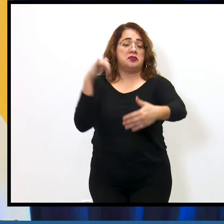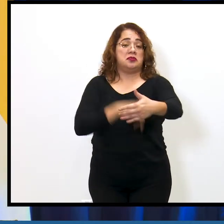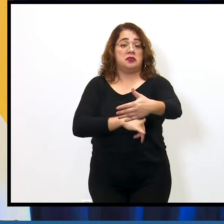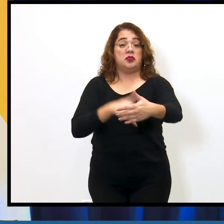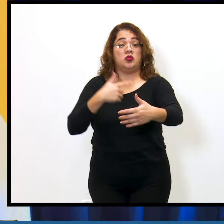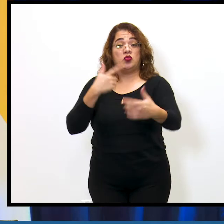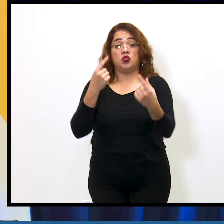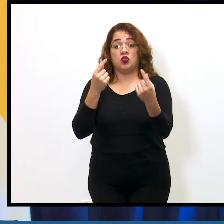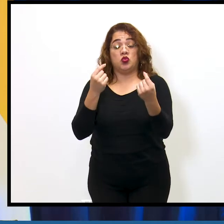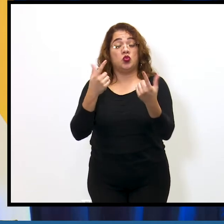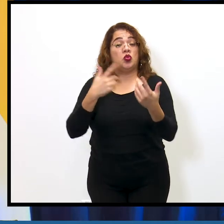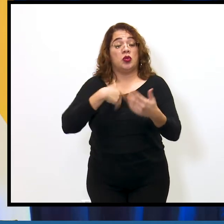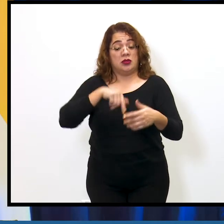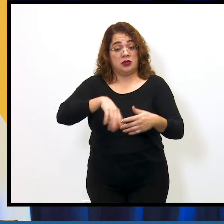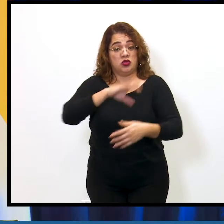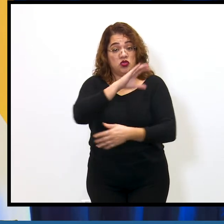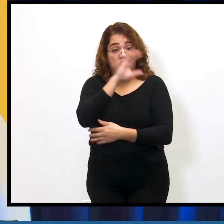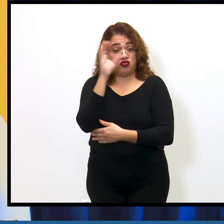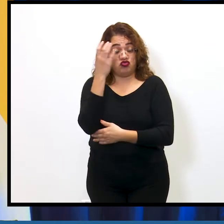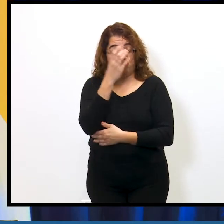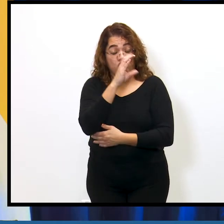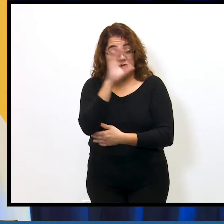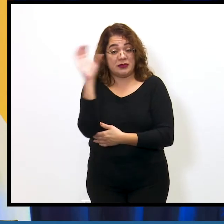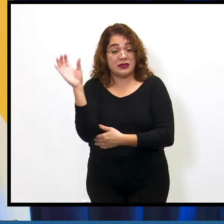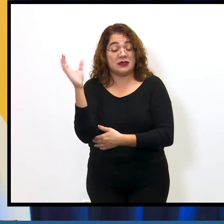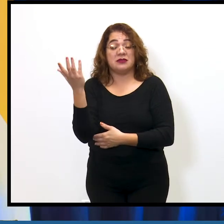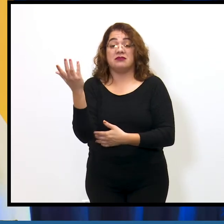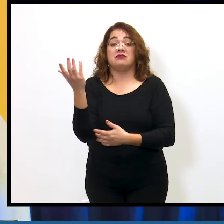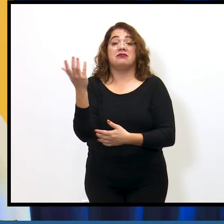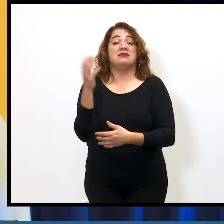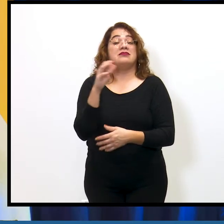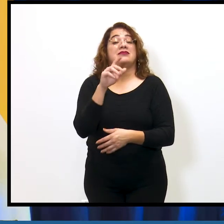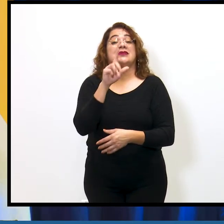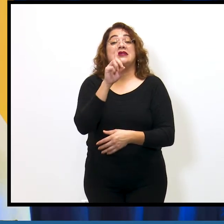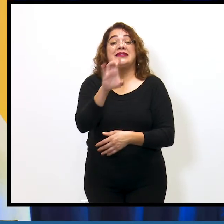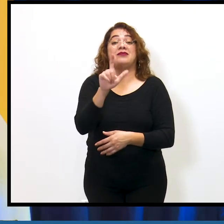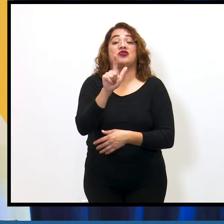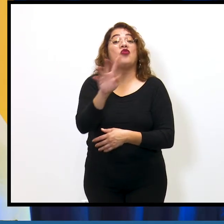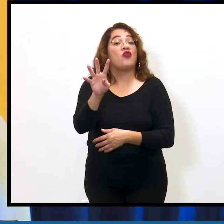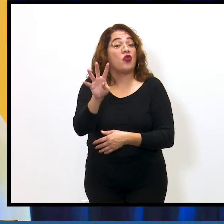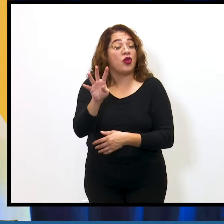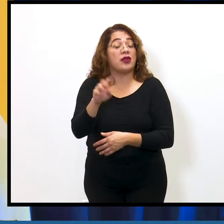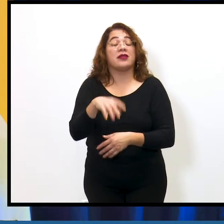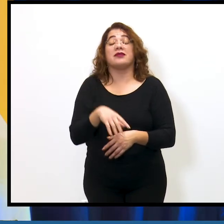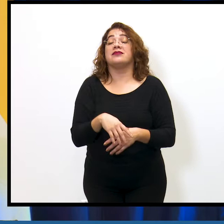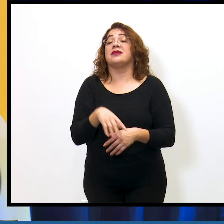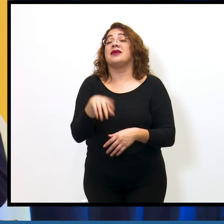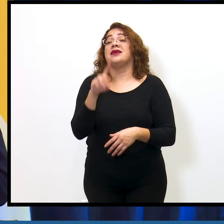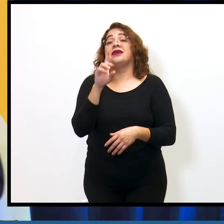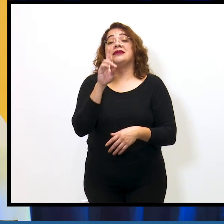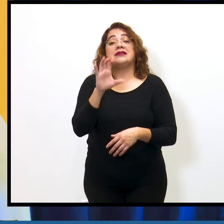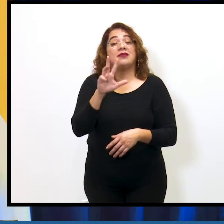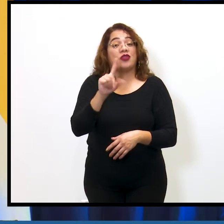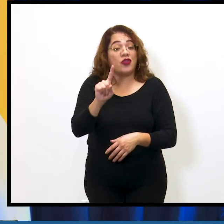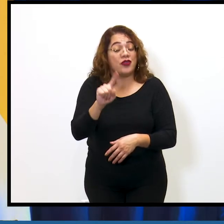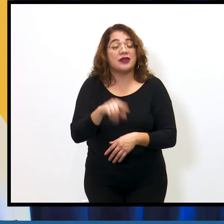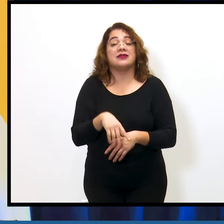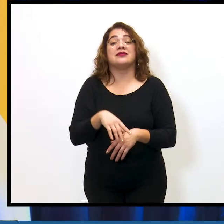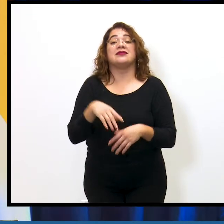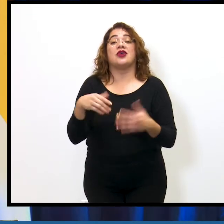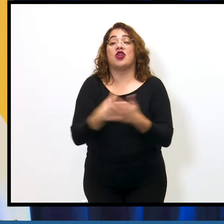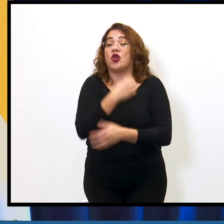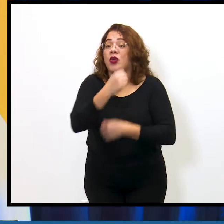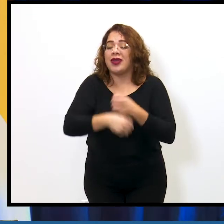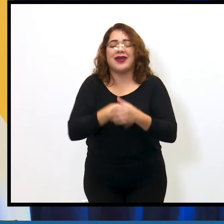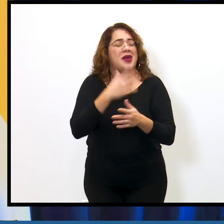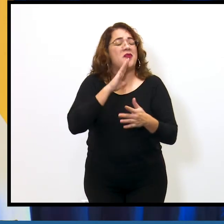with Matthew alone on Christmas eve and on Christmas and in the days after and while there's